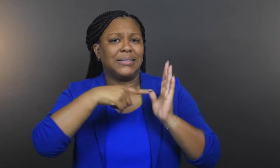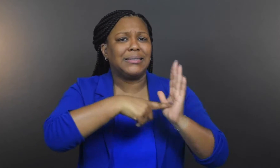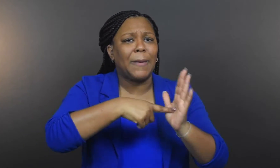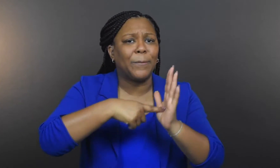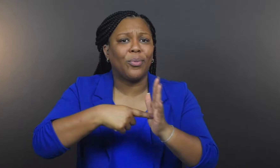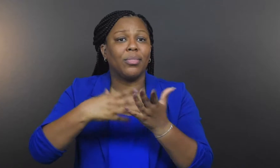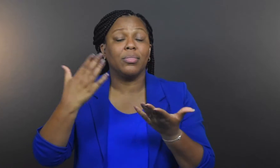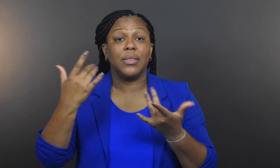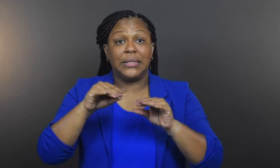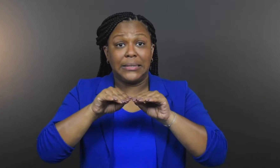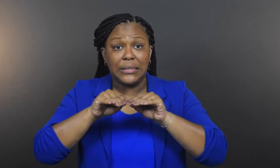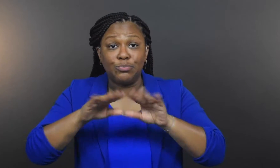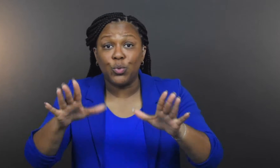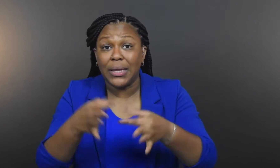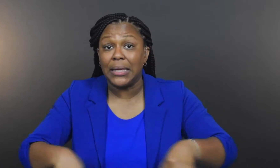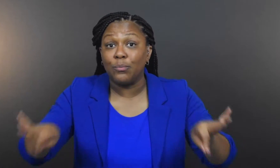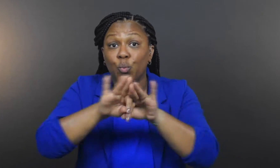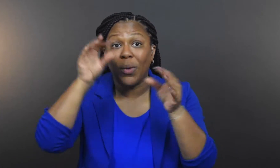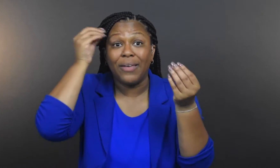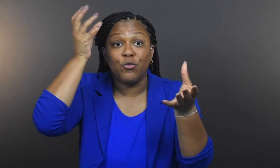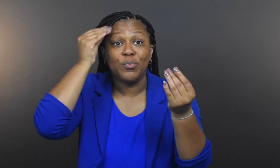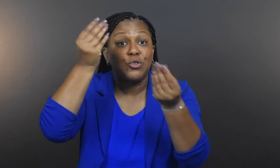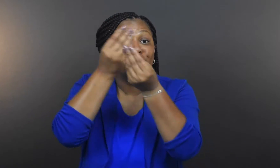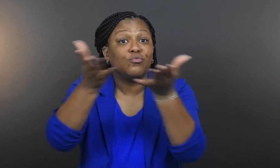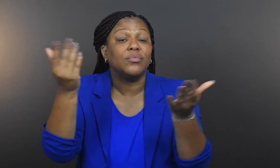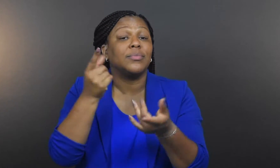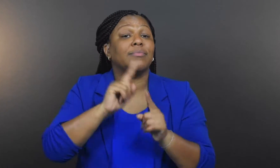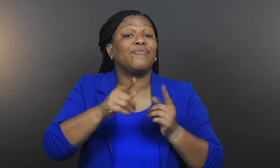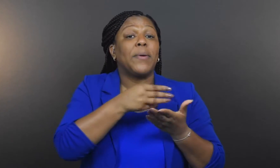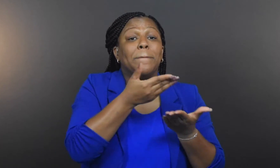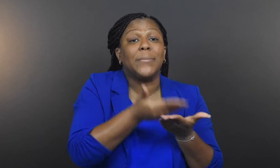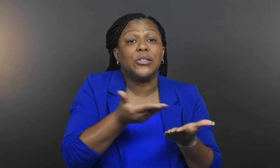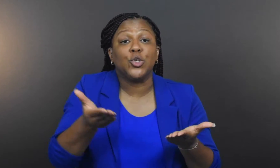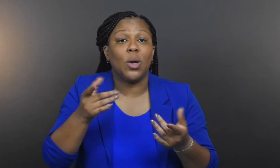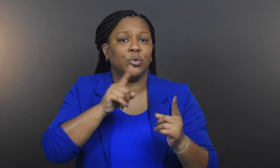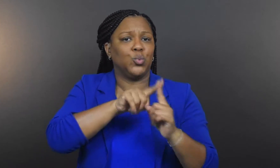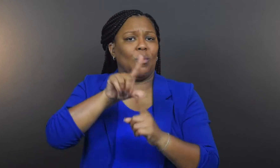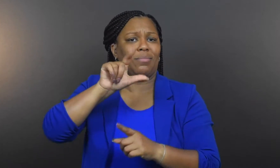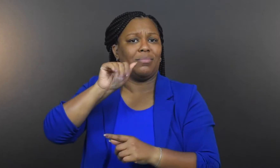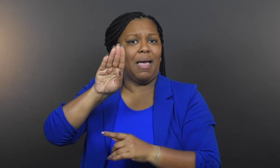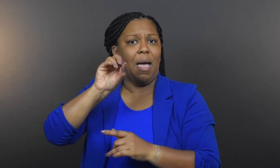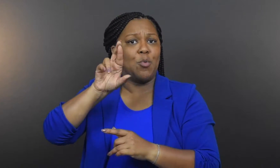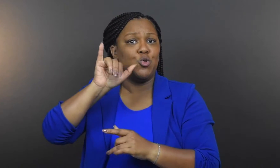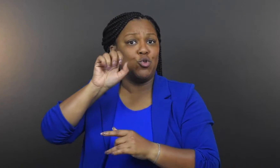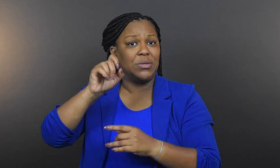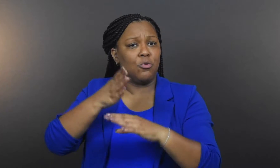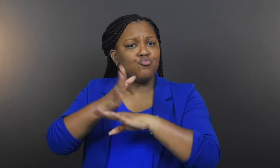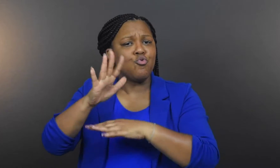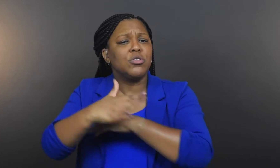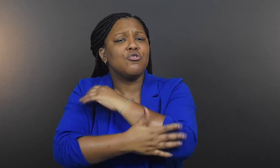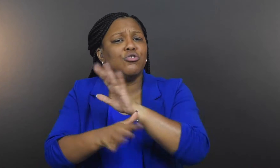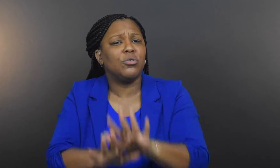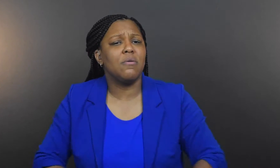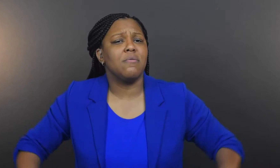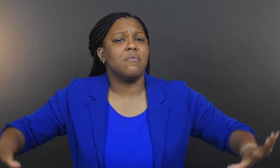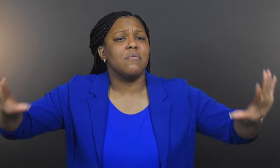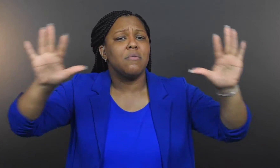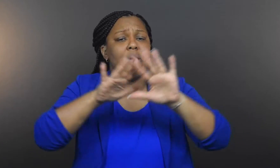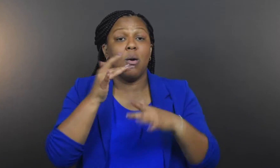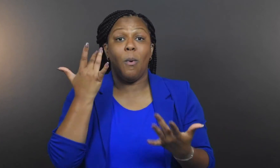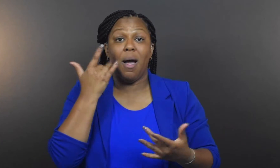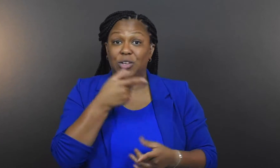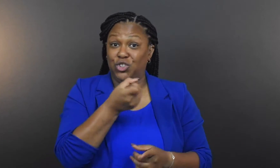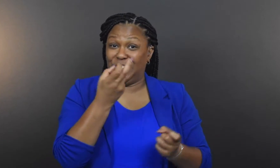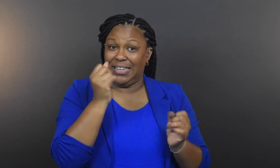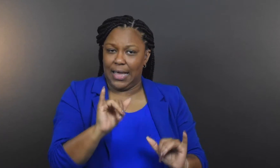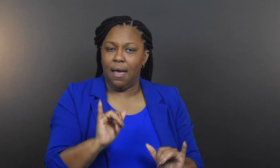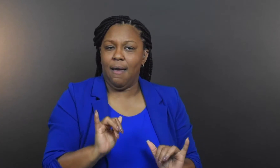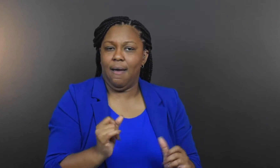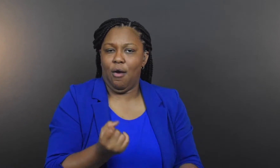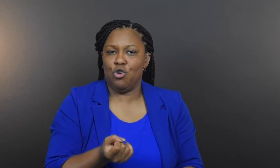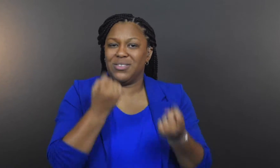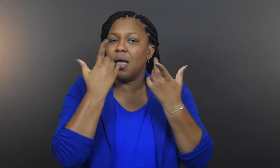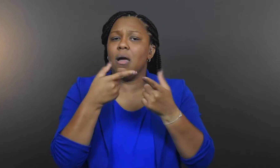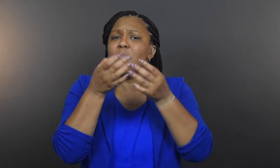and distribute important information and materials to laboratories across the country, so she